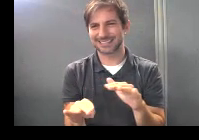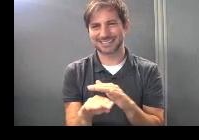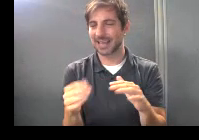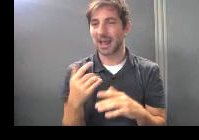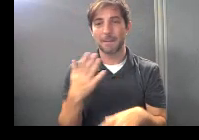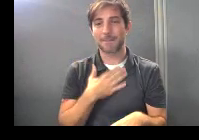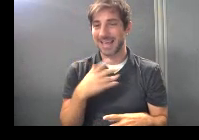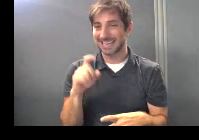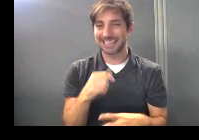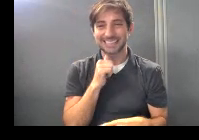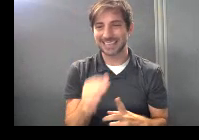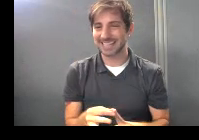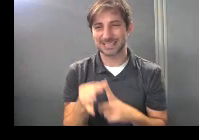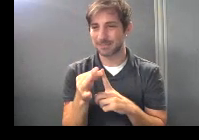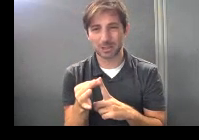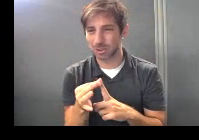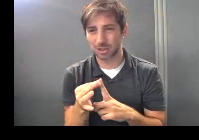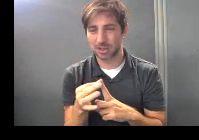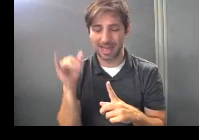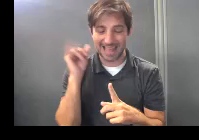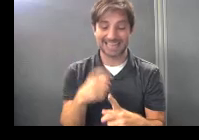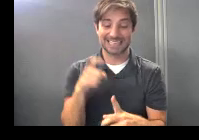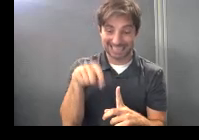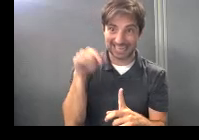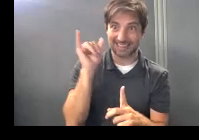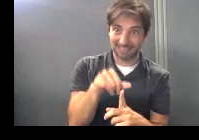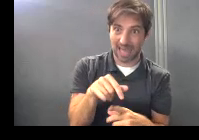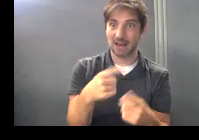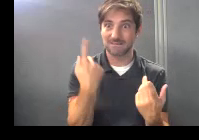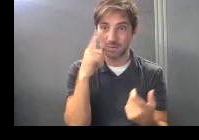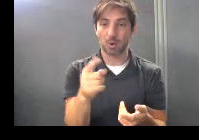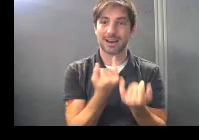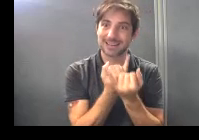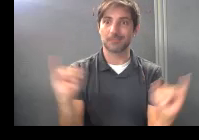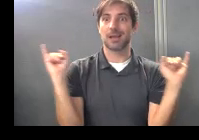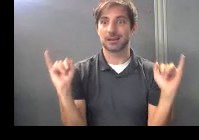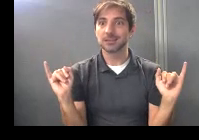AND RECEIVE YOUR EDUCATION OR OTHER THINGS. A LOT OF PEOPLE IN SCHOOLS AND PARENTS STILL